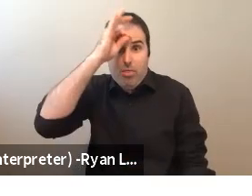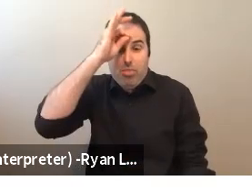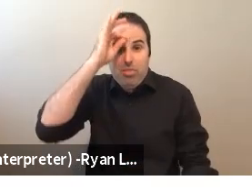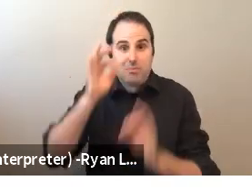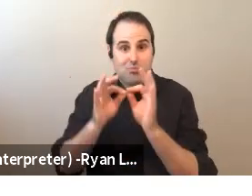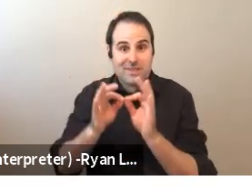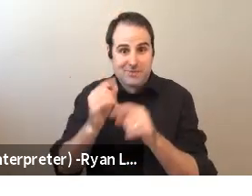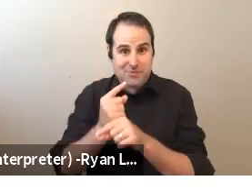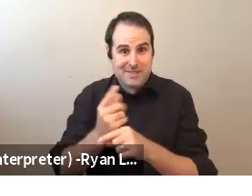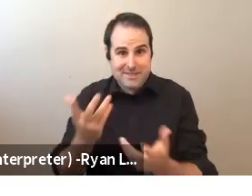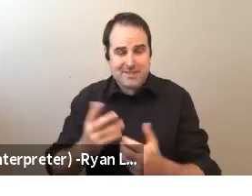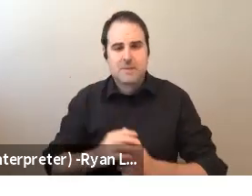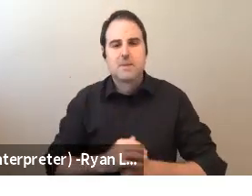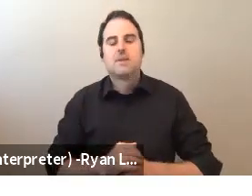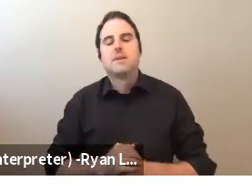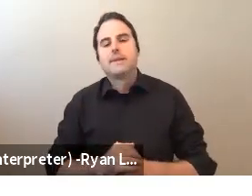Sally Potter: And so when I'm talking about this, you know,